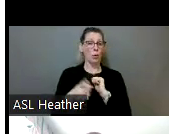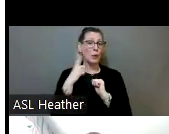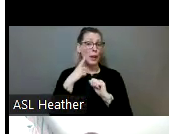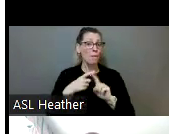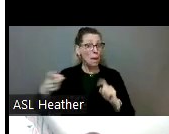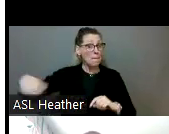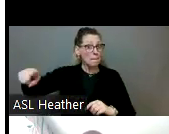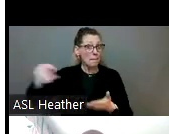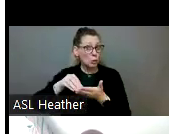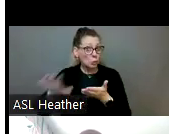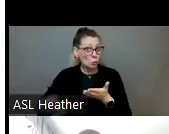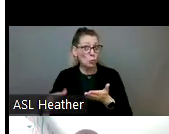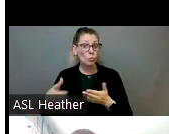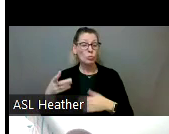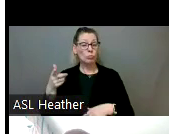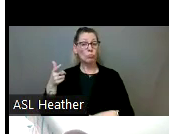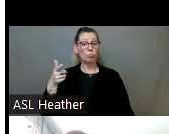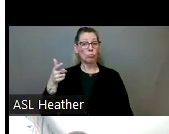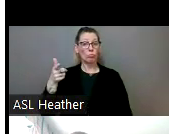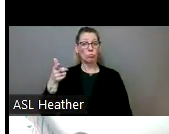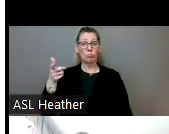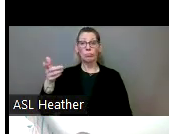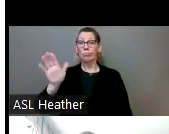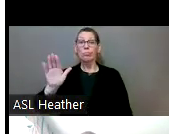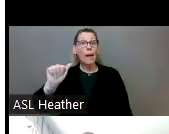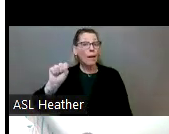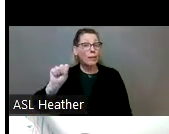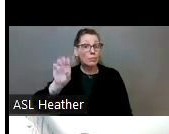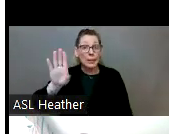is that through their only means as ASB? Do you have different